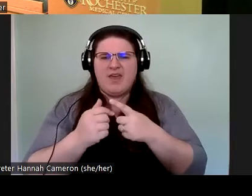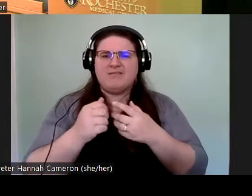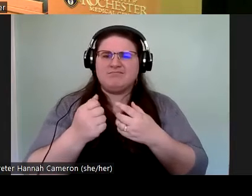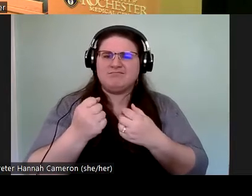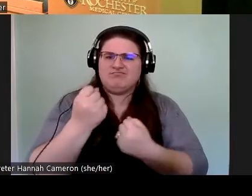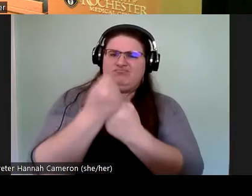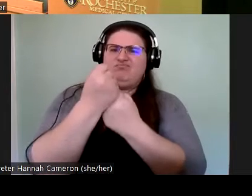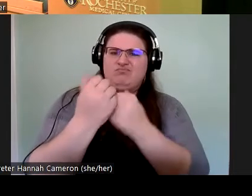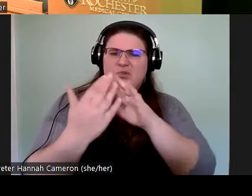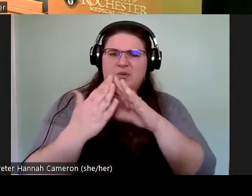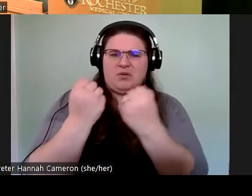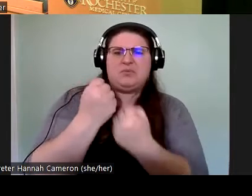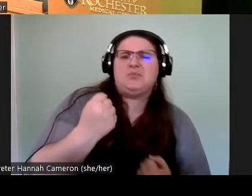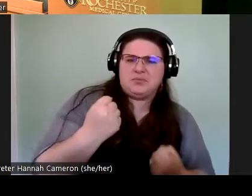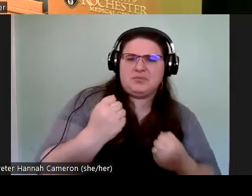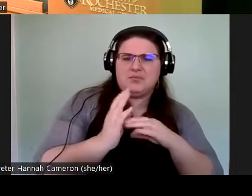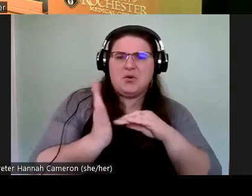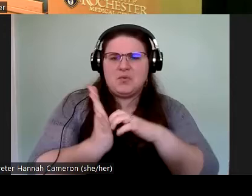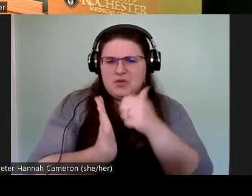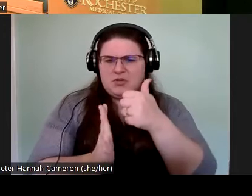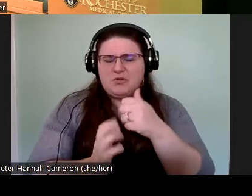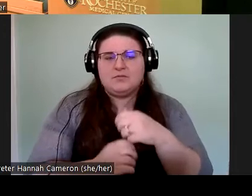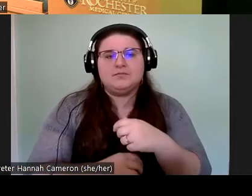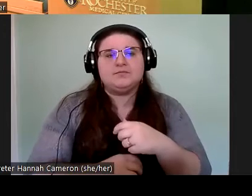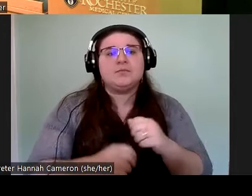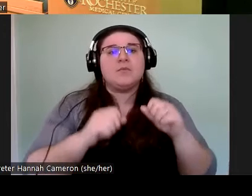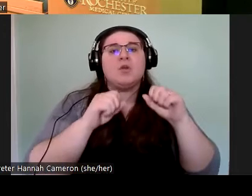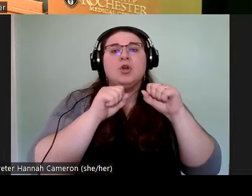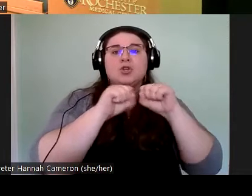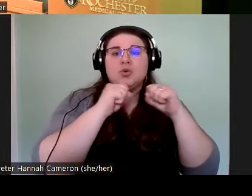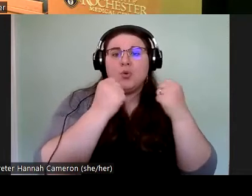just you don't have a lot of relationships right you know joining different groups or anything like